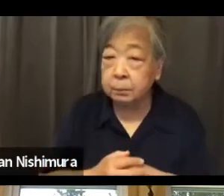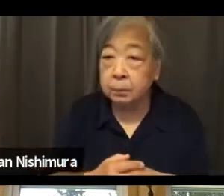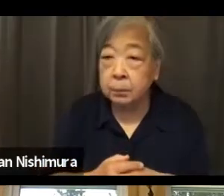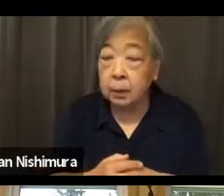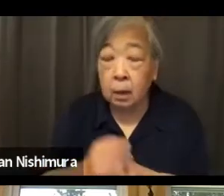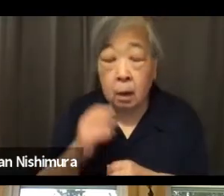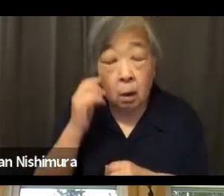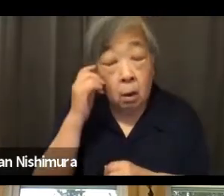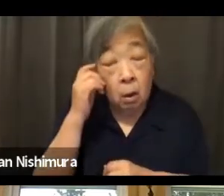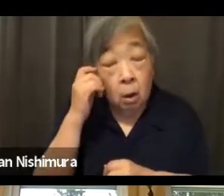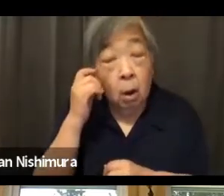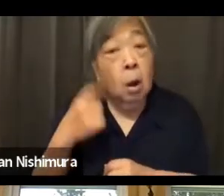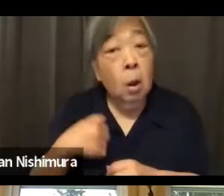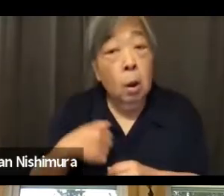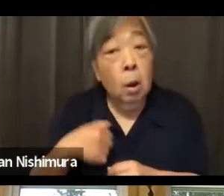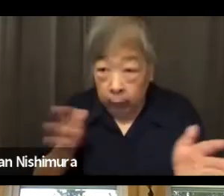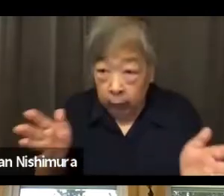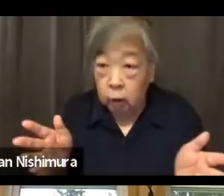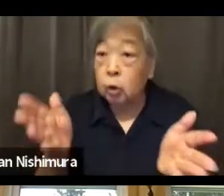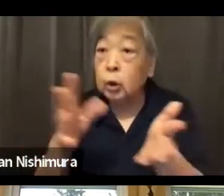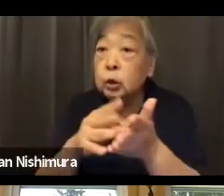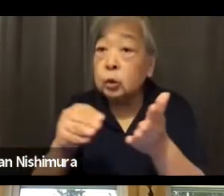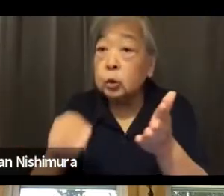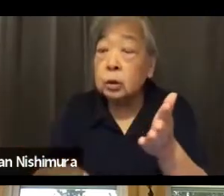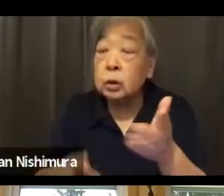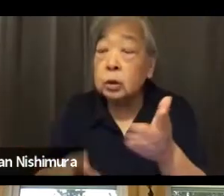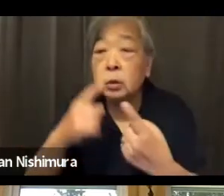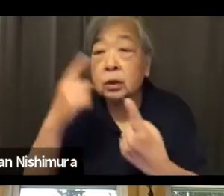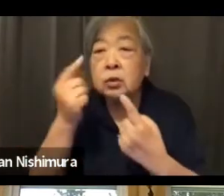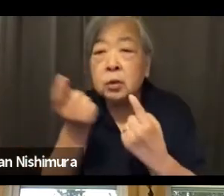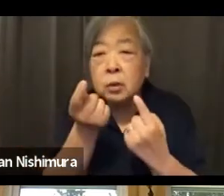We encourage students to consider multiple choices.